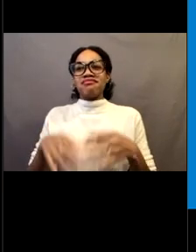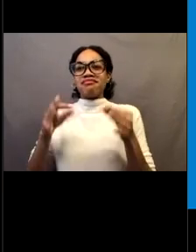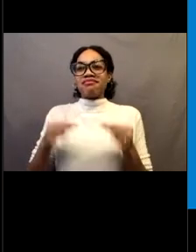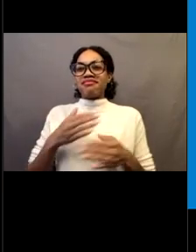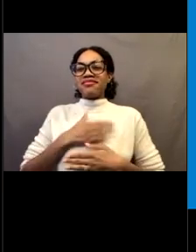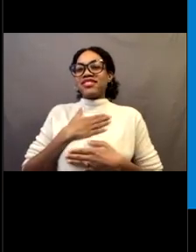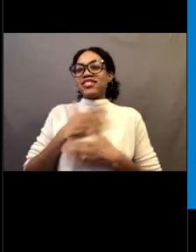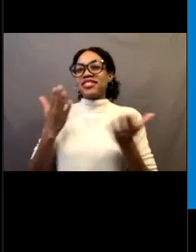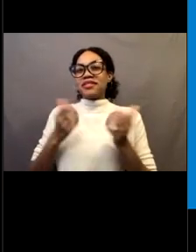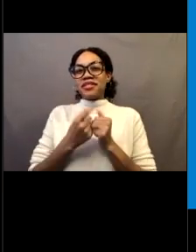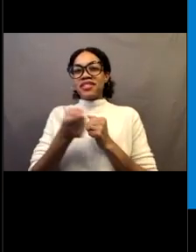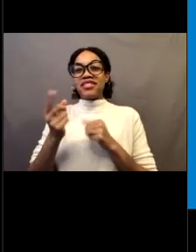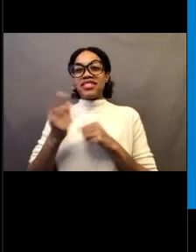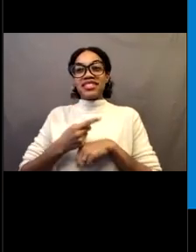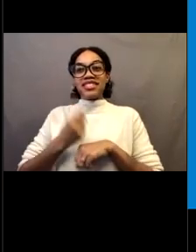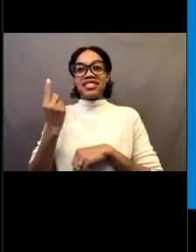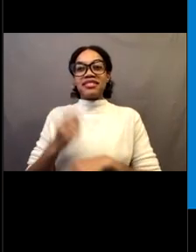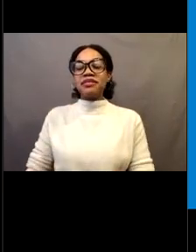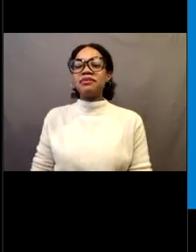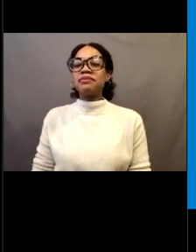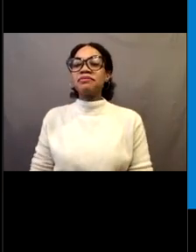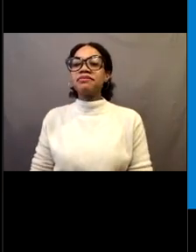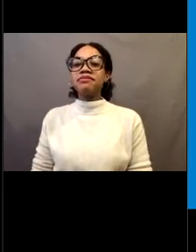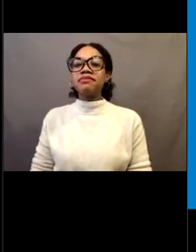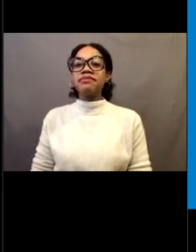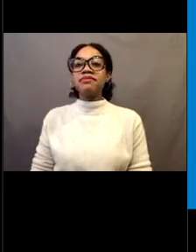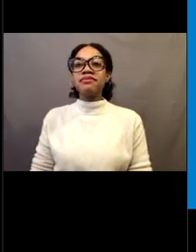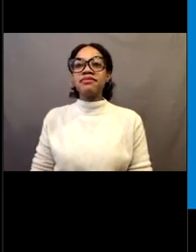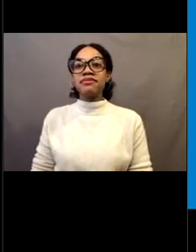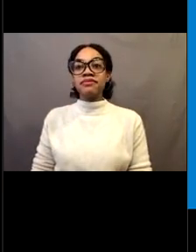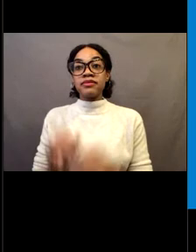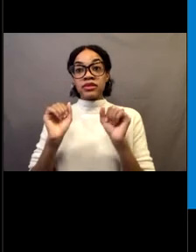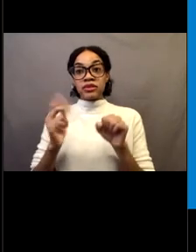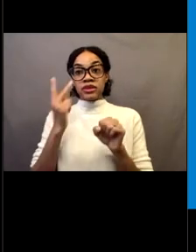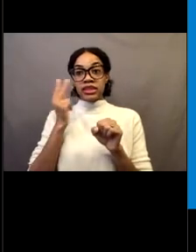And I'm going to go ahead and hope you can see my screen, right?